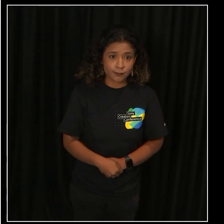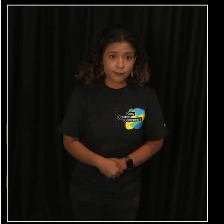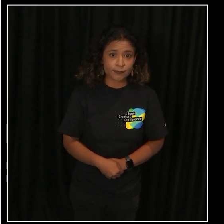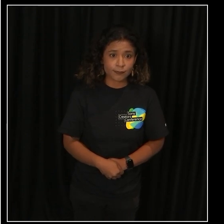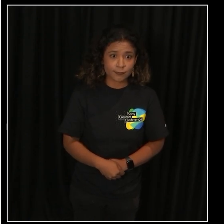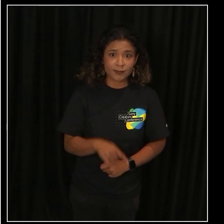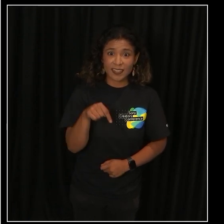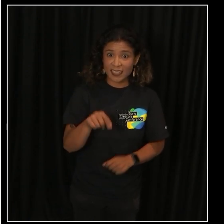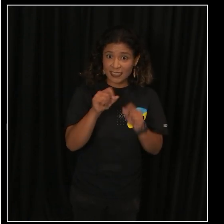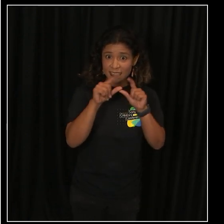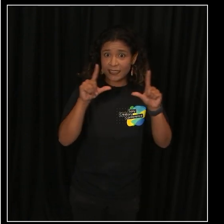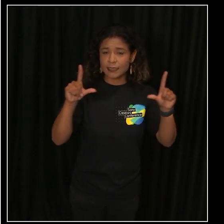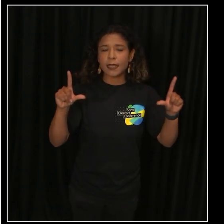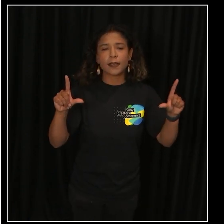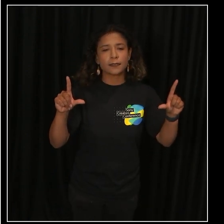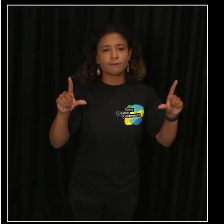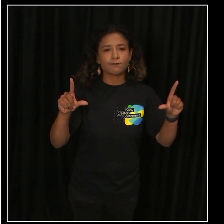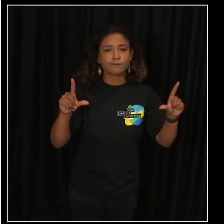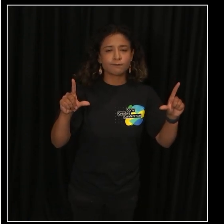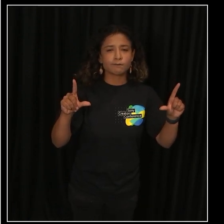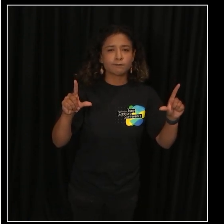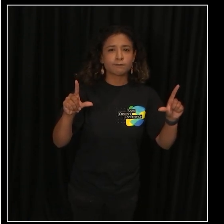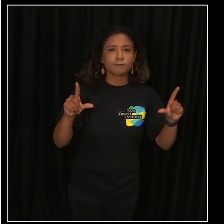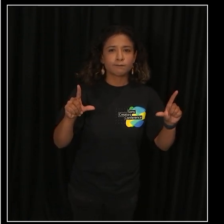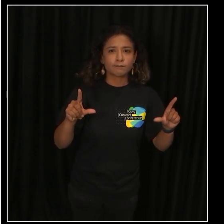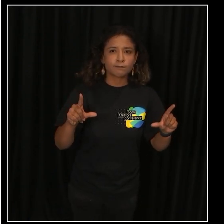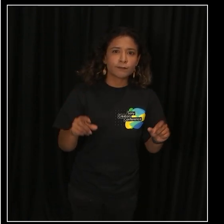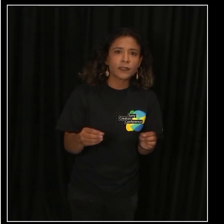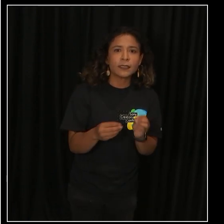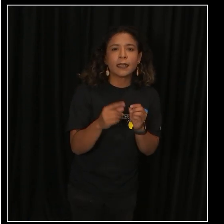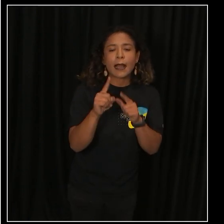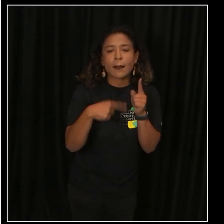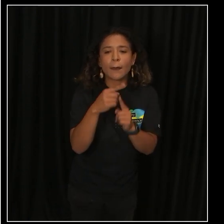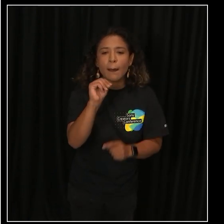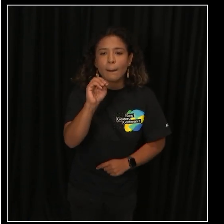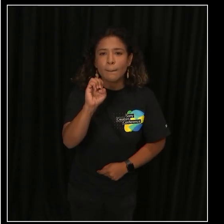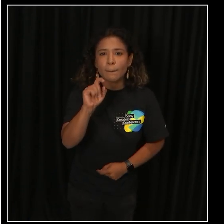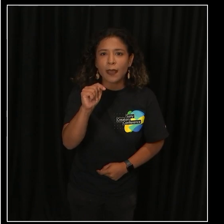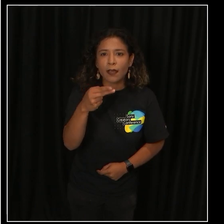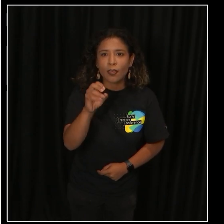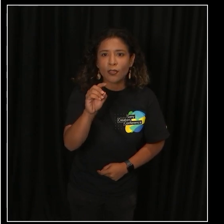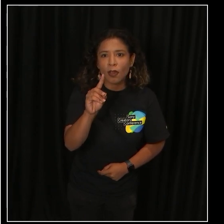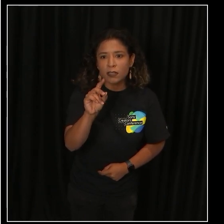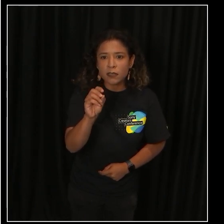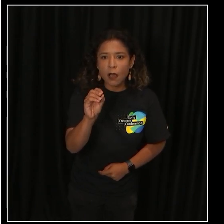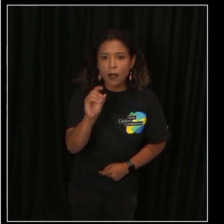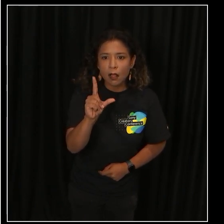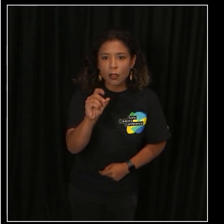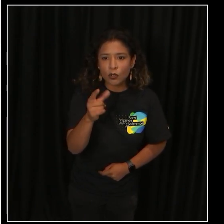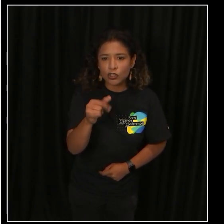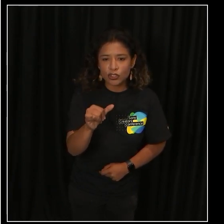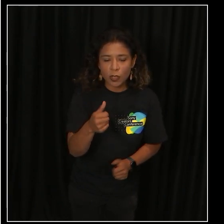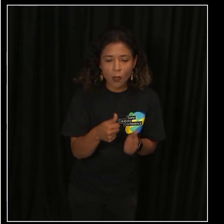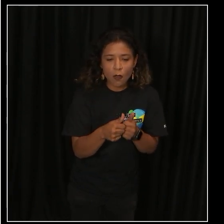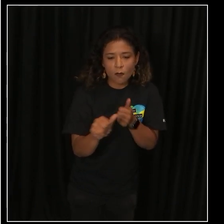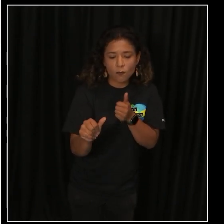this ride is a methodology to avoid the VR sickness. First, a clear render image is required.